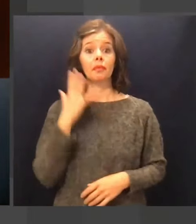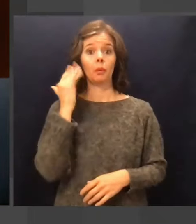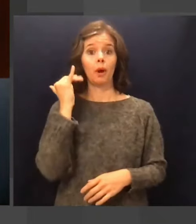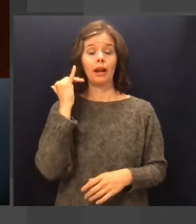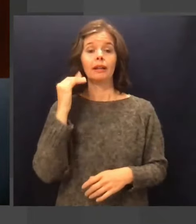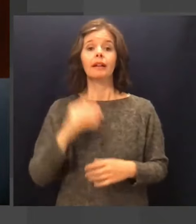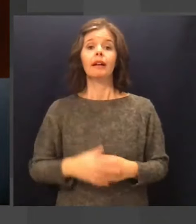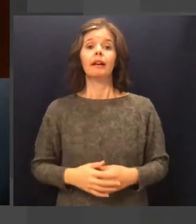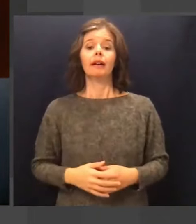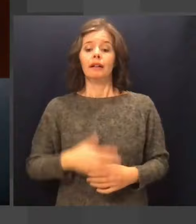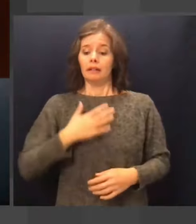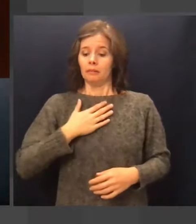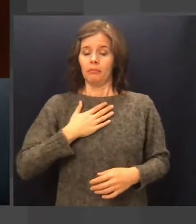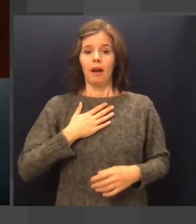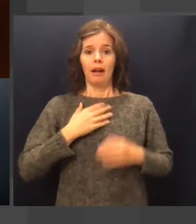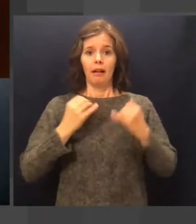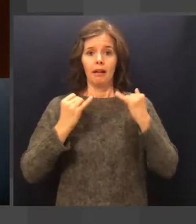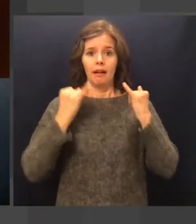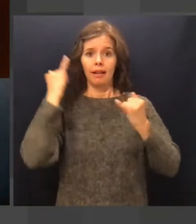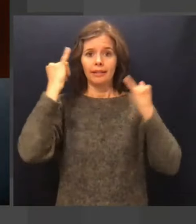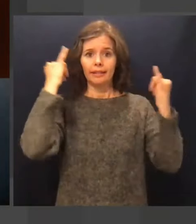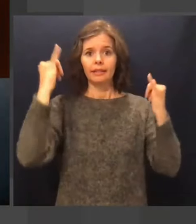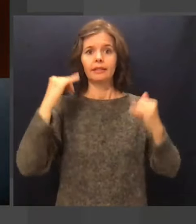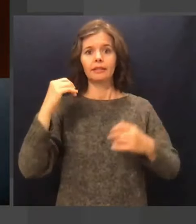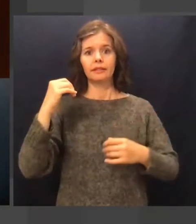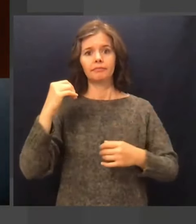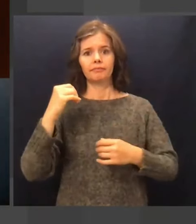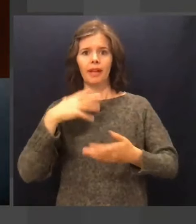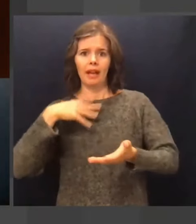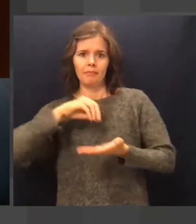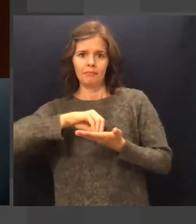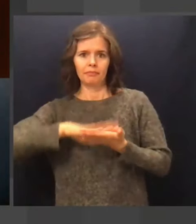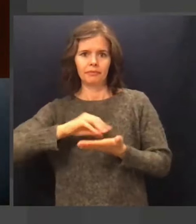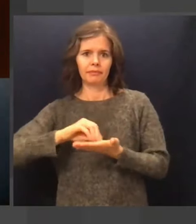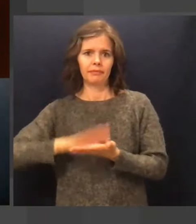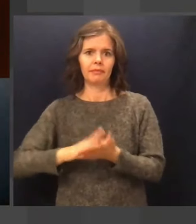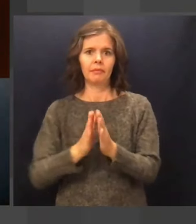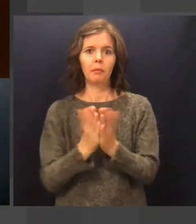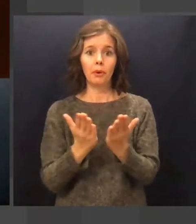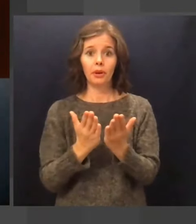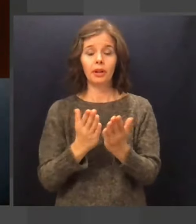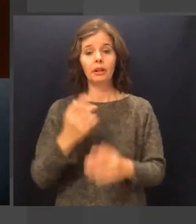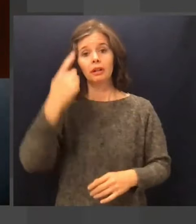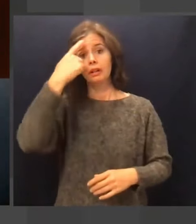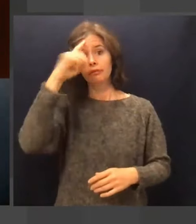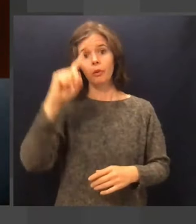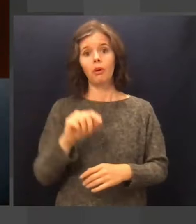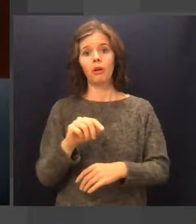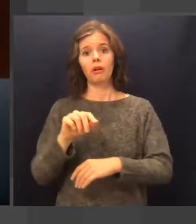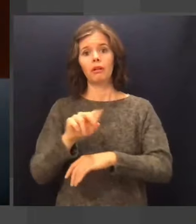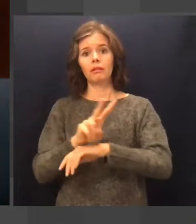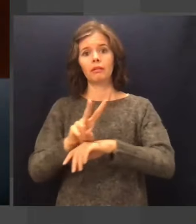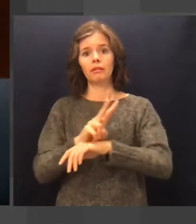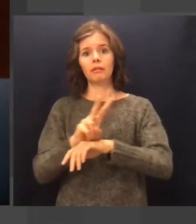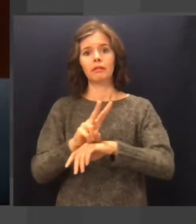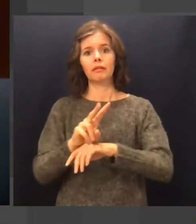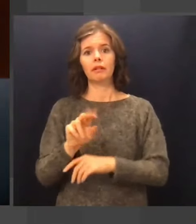TEAM GREW TO EXPLAINED MY THOUGHTS AND IDEAS ABOUT MINECRAFT.